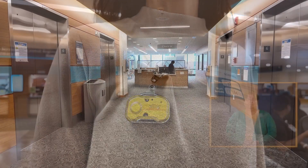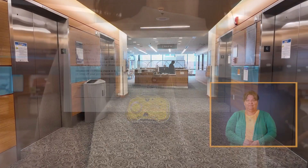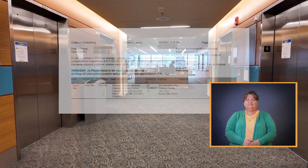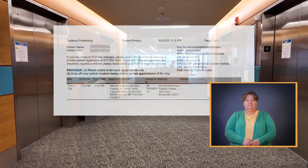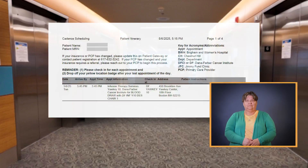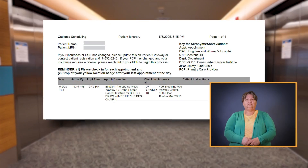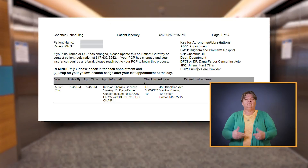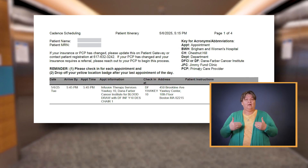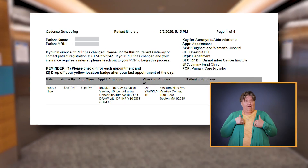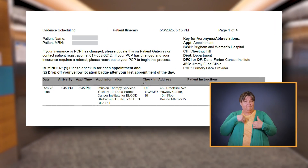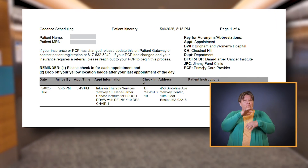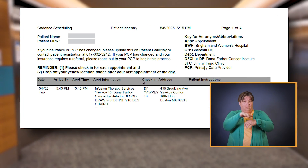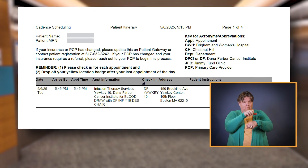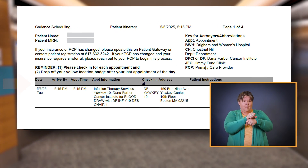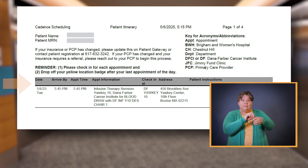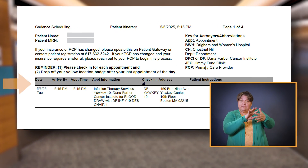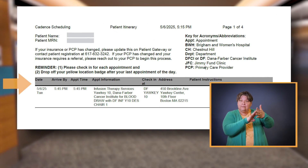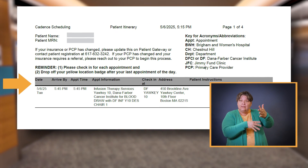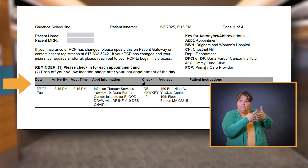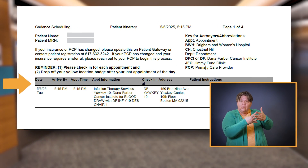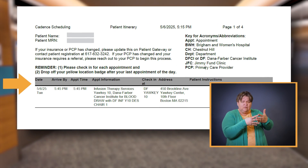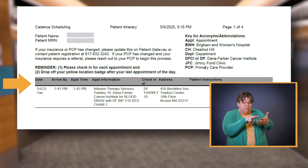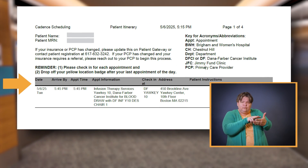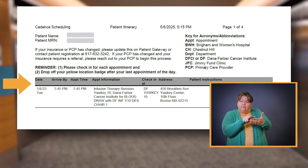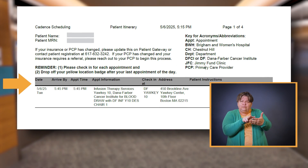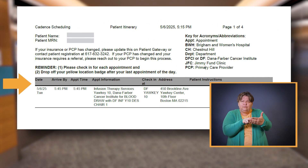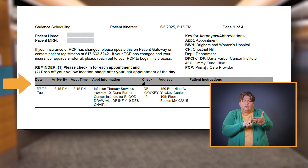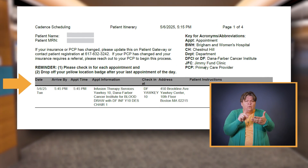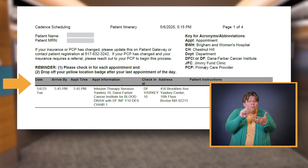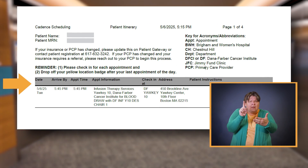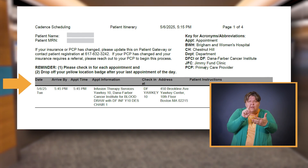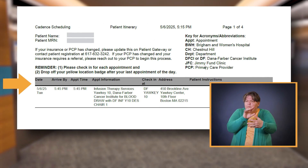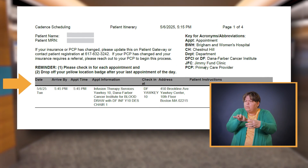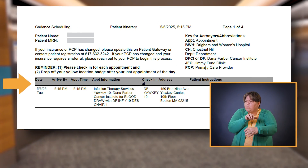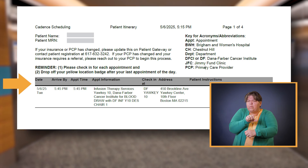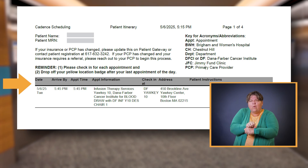Refer to your appointment schedule to see where each appointment is located.